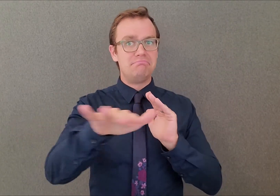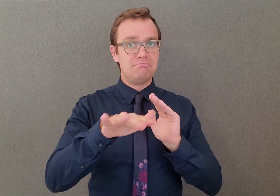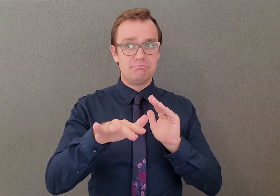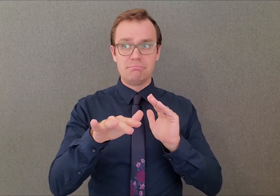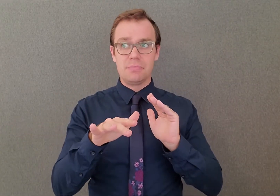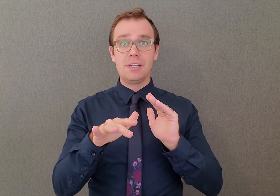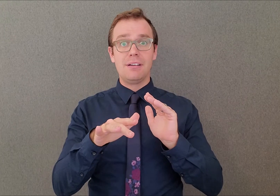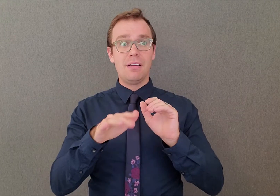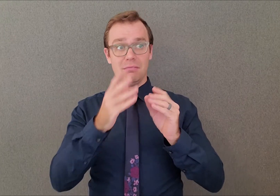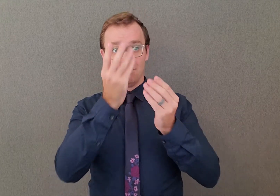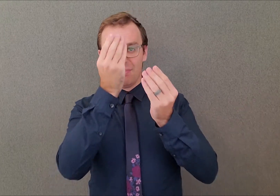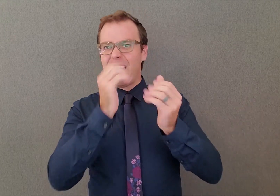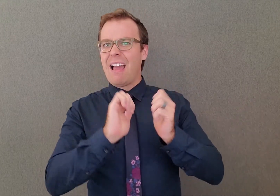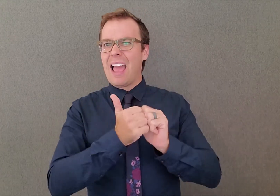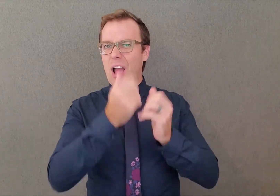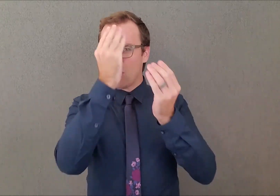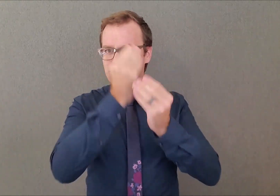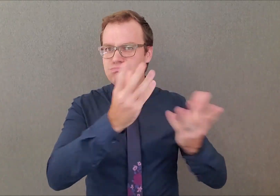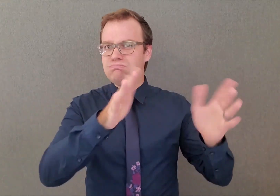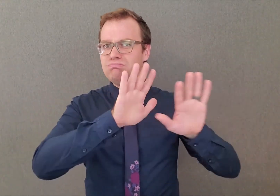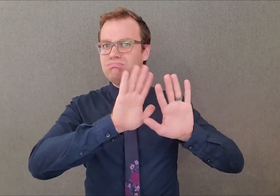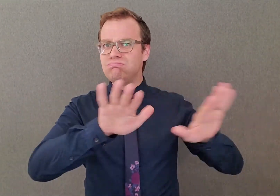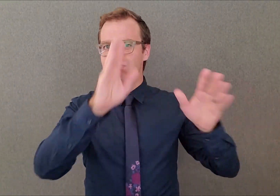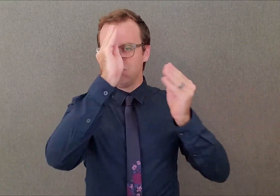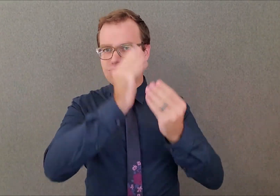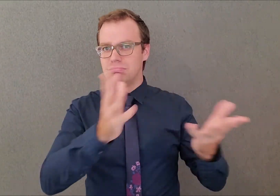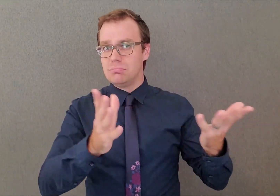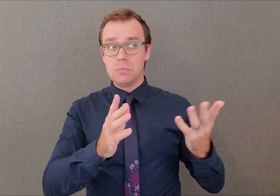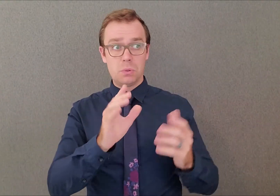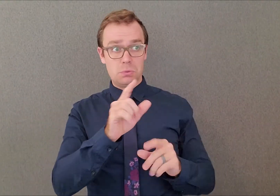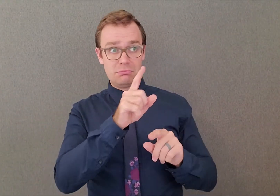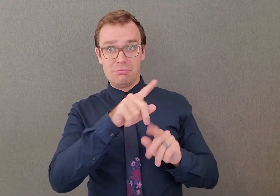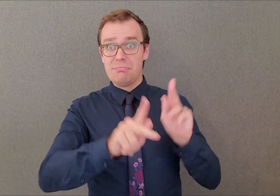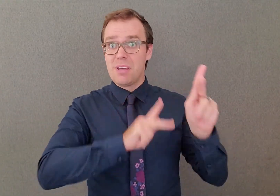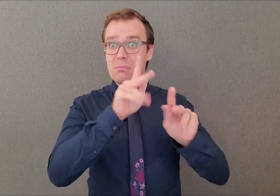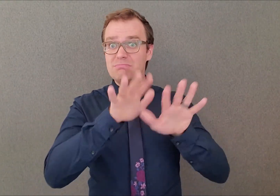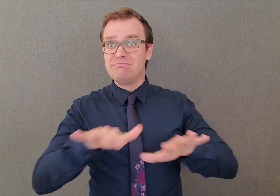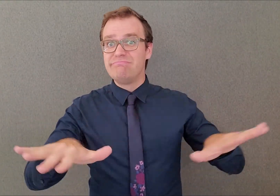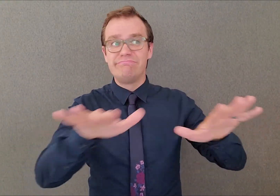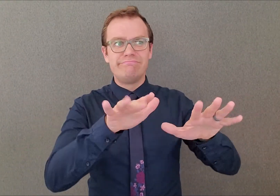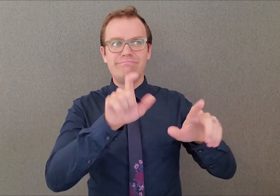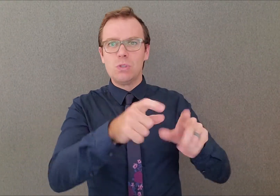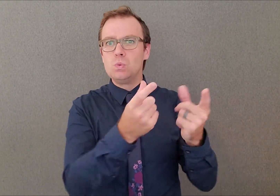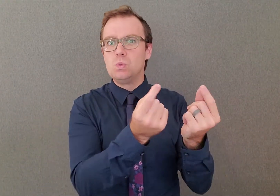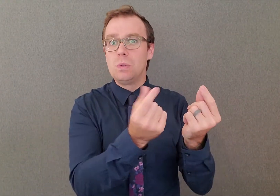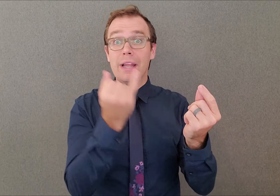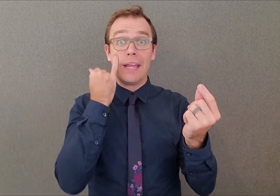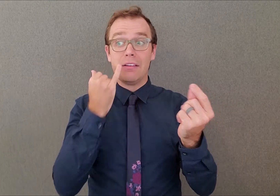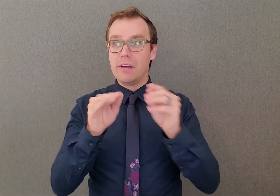Ways the public will be notified and actions the public must take in the event of a release are part of the plan.